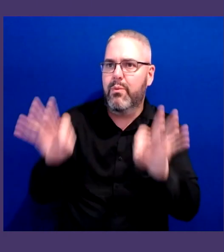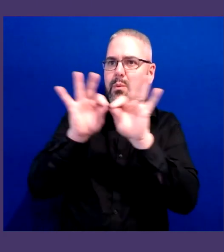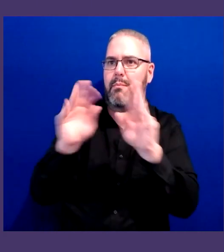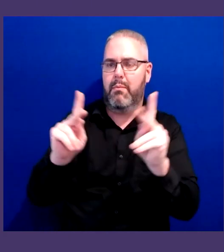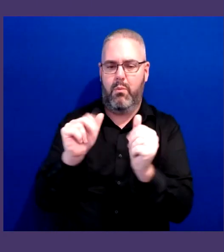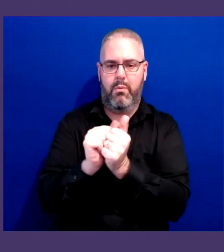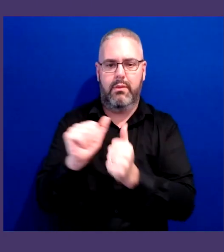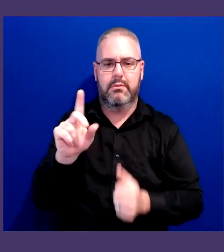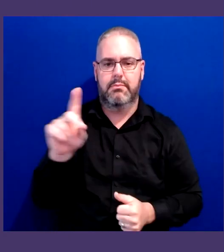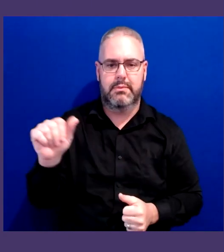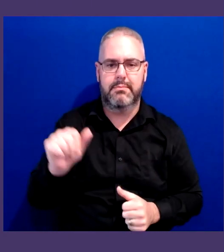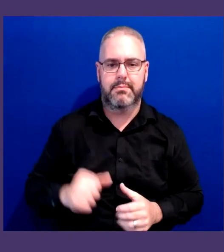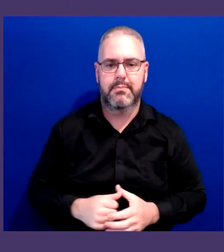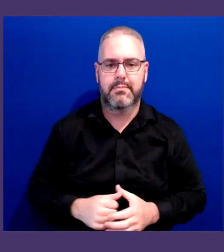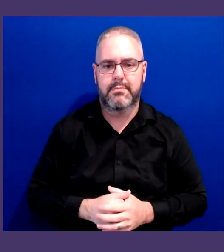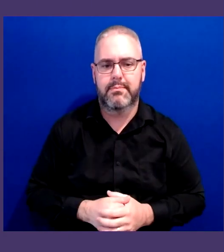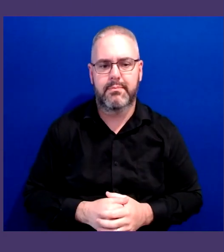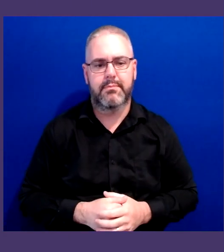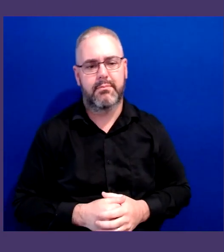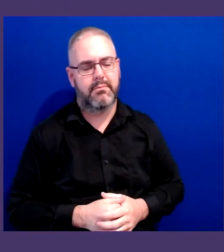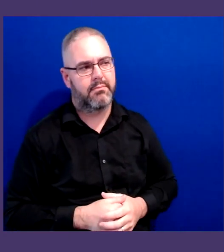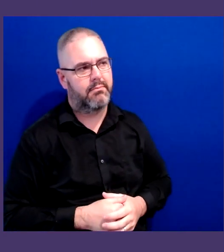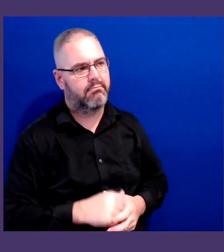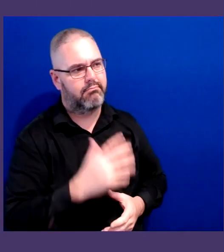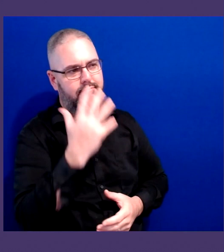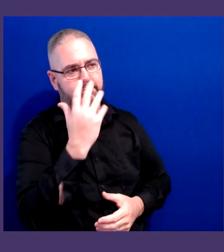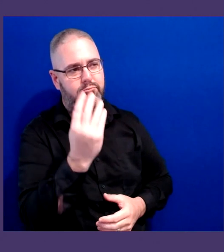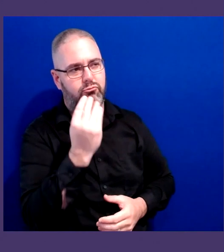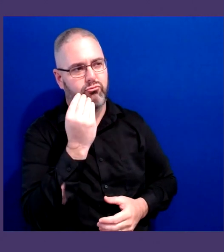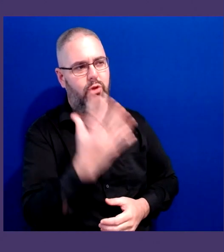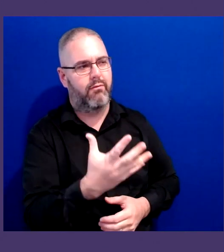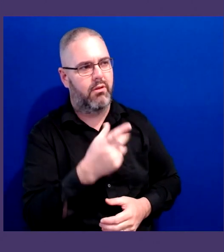Jamie Dean: What a beautiful lead-in to something I wanted to come back to Jordan about too,